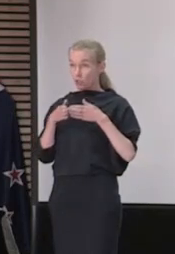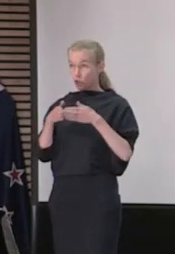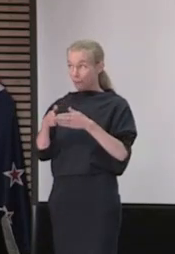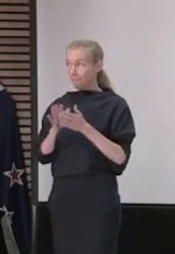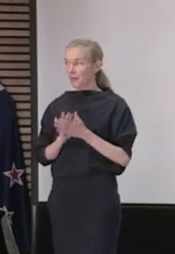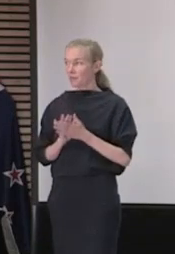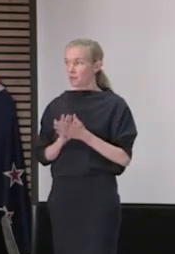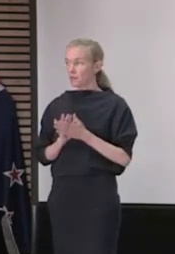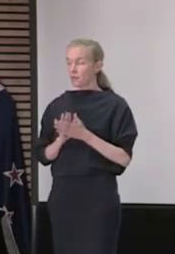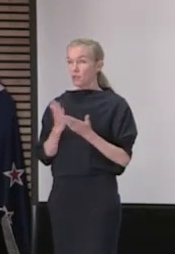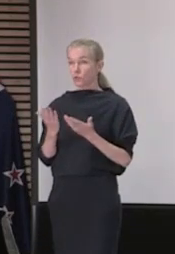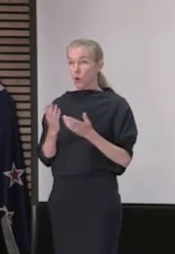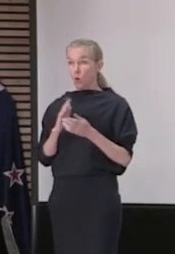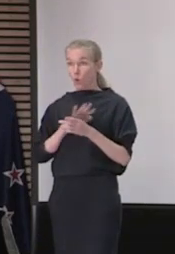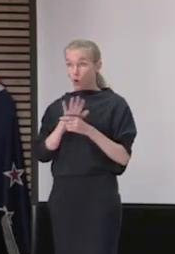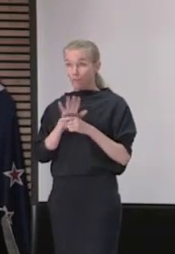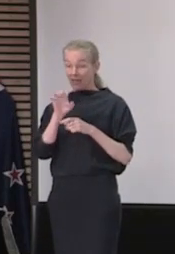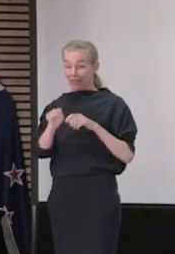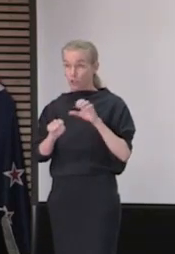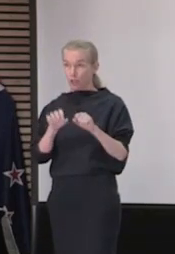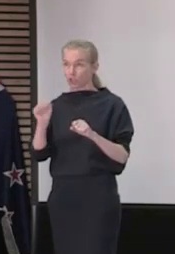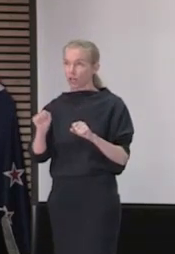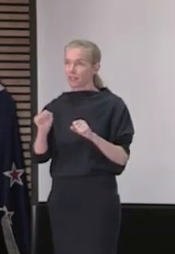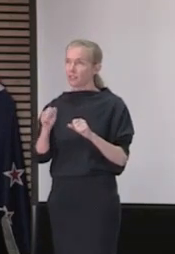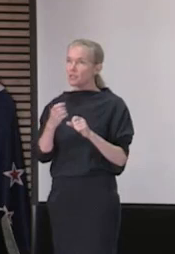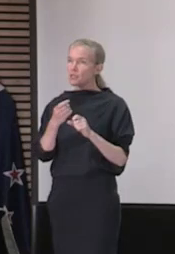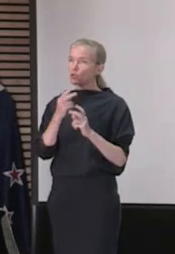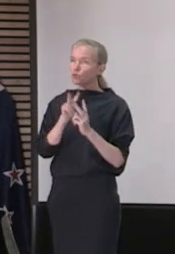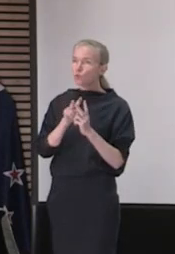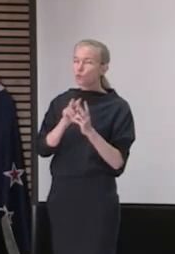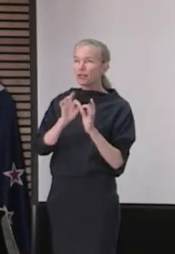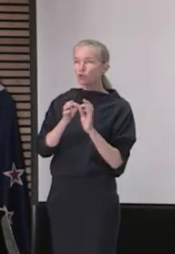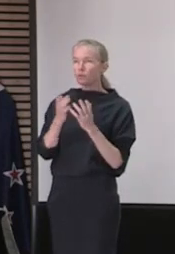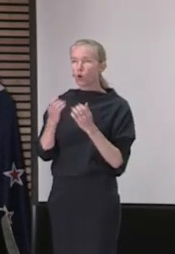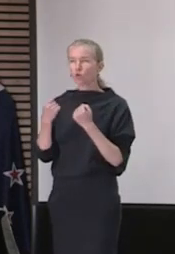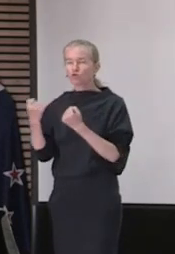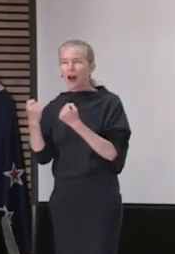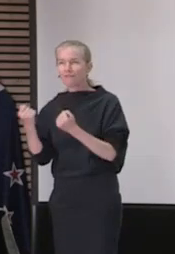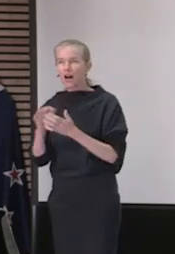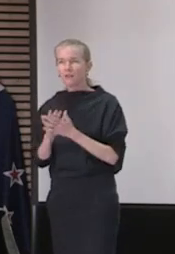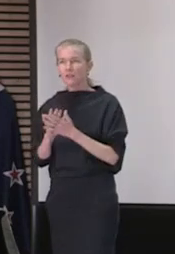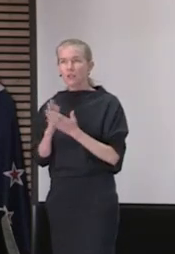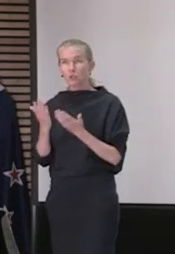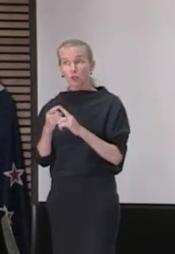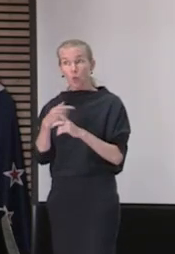drivers. Were those in theHawke's Bay or in other areas?They were all Hawke's Bay.